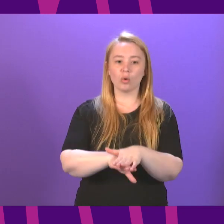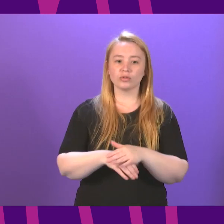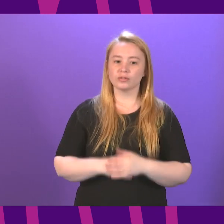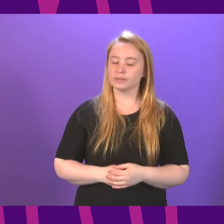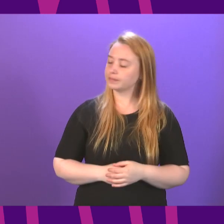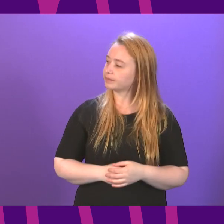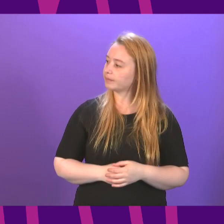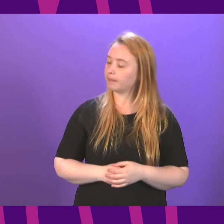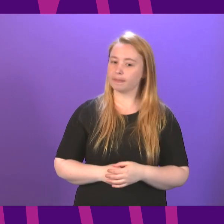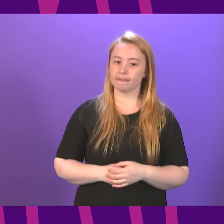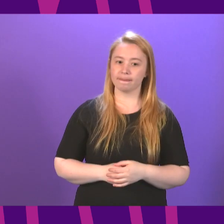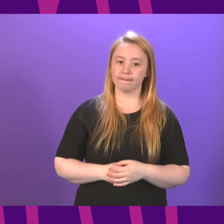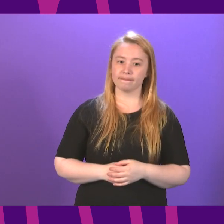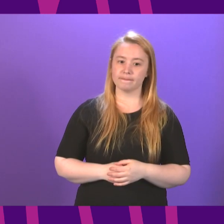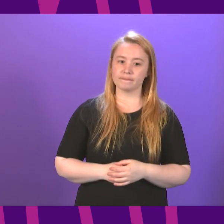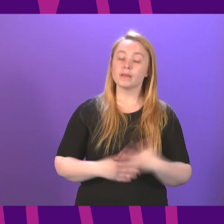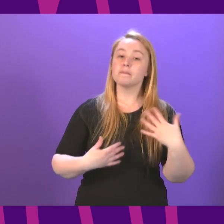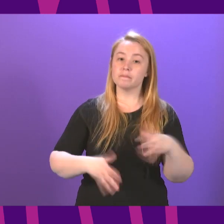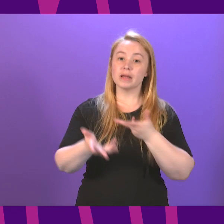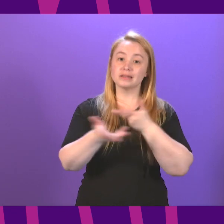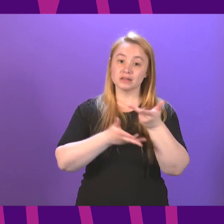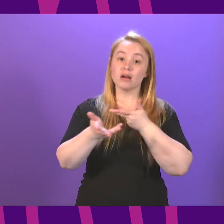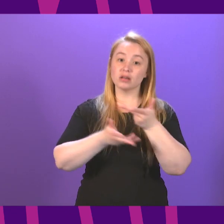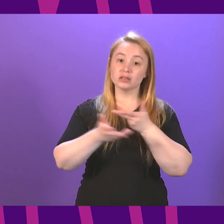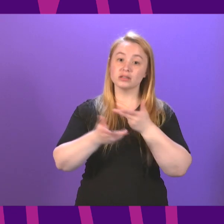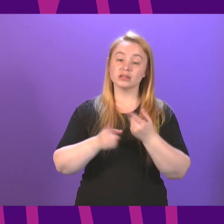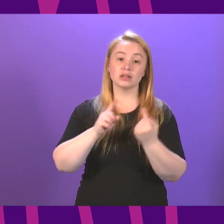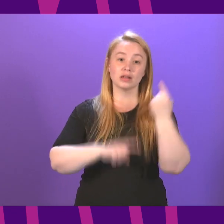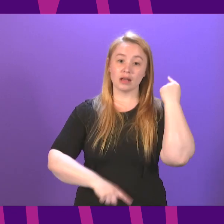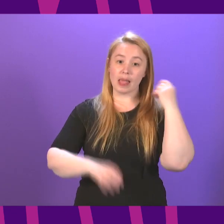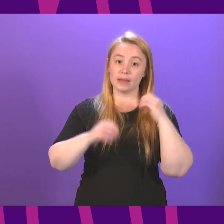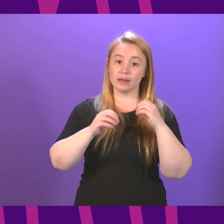The Presiding Officer (Ken Macintosh): I thank Ms Smith for the point of order. That matter was discussed at length several times by the Parliamentary Bureau;